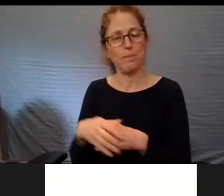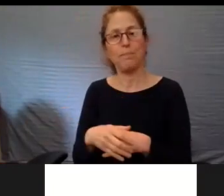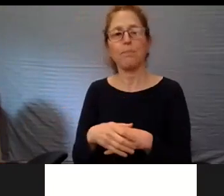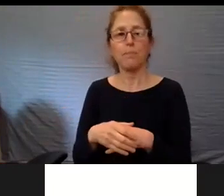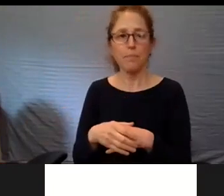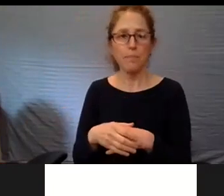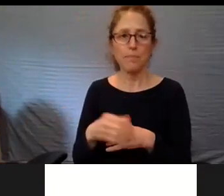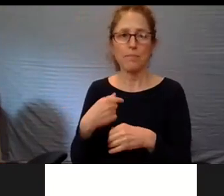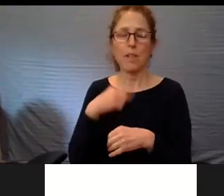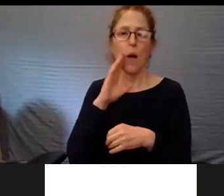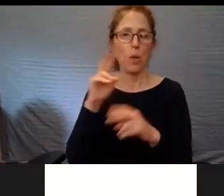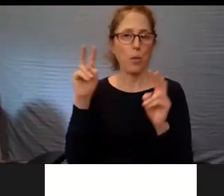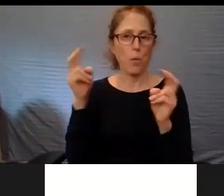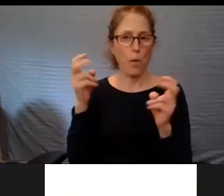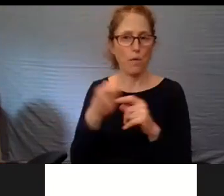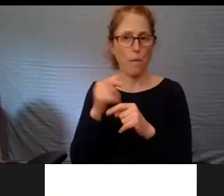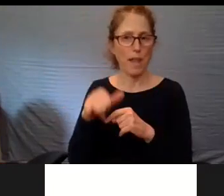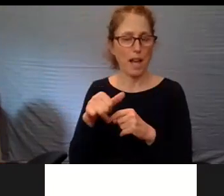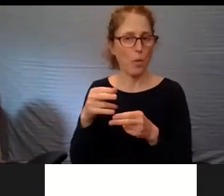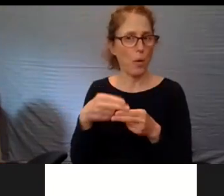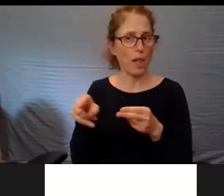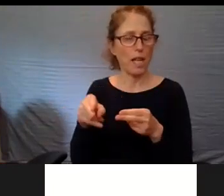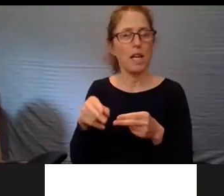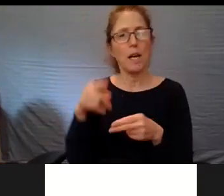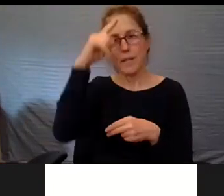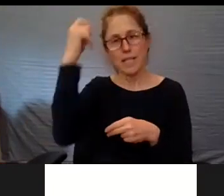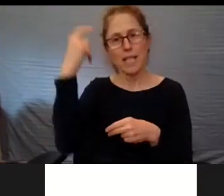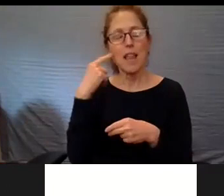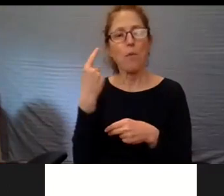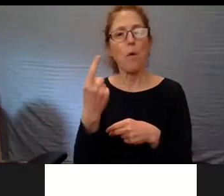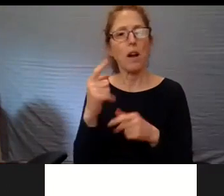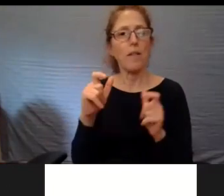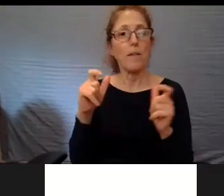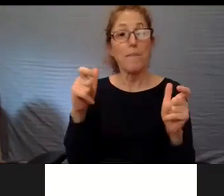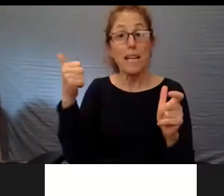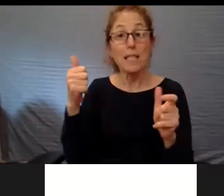just going to quote from it quickly, because I think one of the biggest problems with the